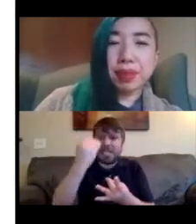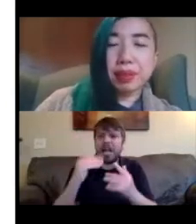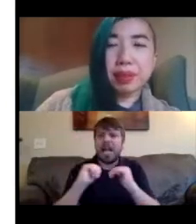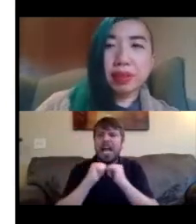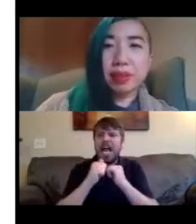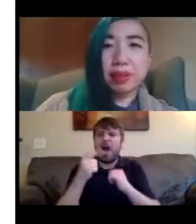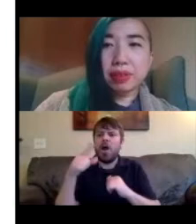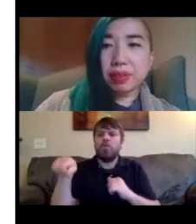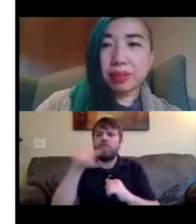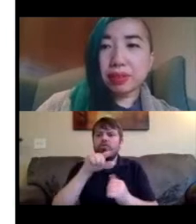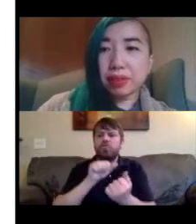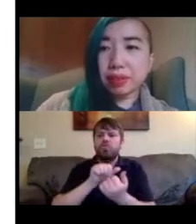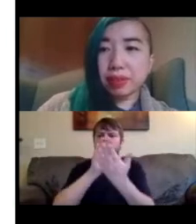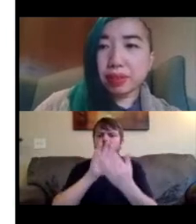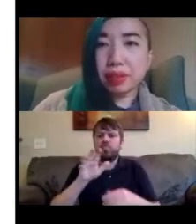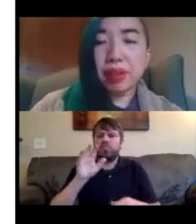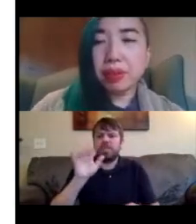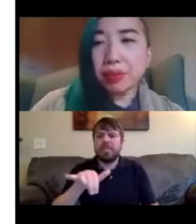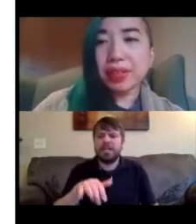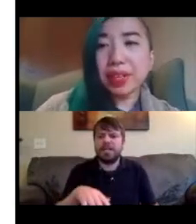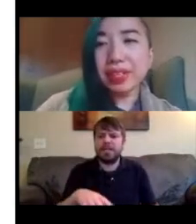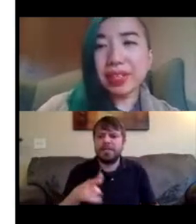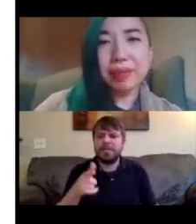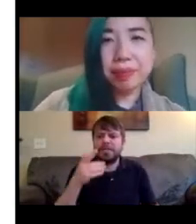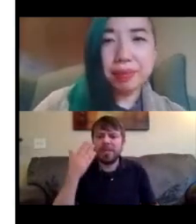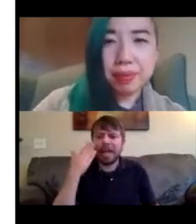Muriel, I don't know if you're seeing it in the chat but-- Oh, sorry--Yeah. Mhm.